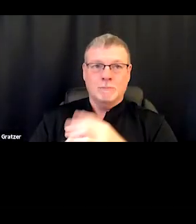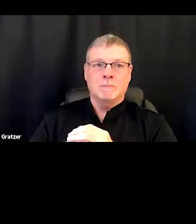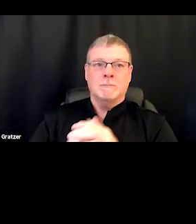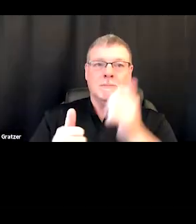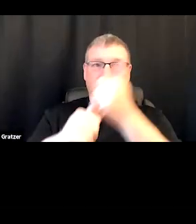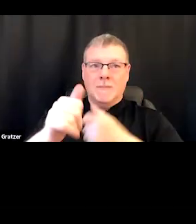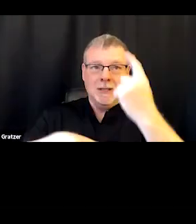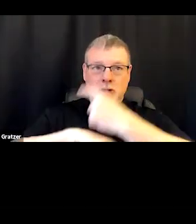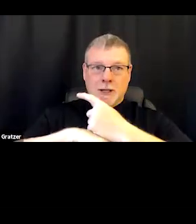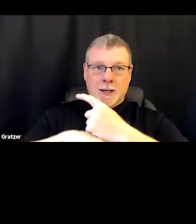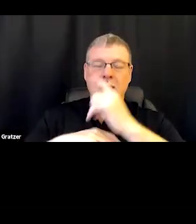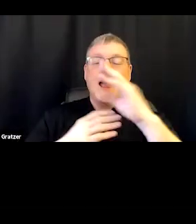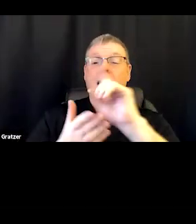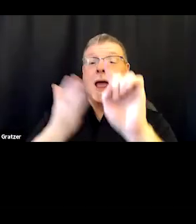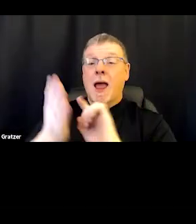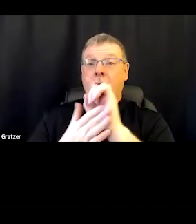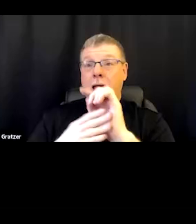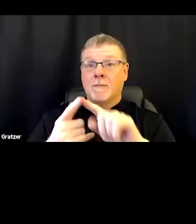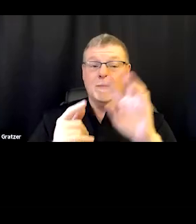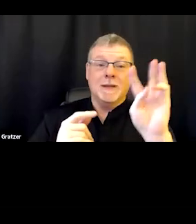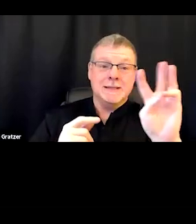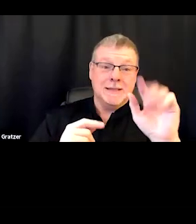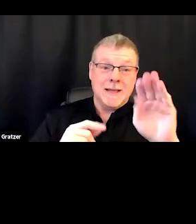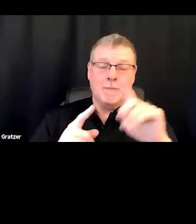and expanded our hours of operations from 6:00 AM to 10:00 PM